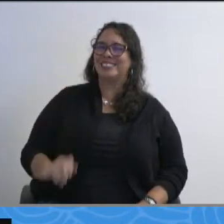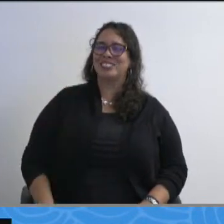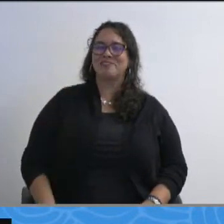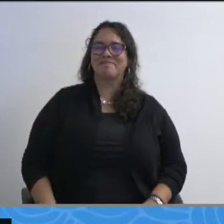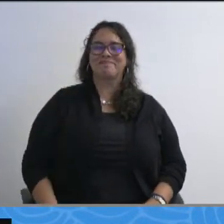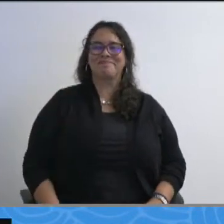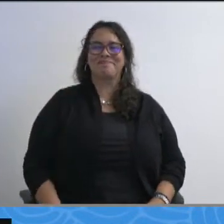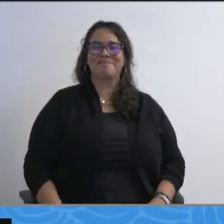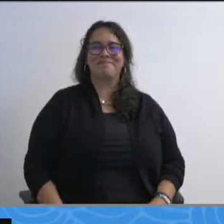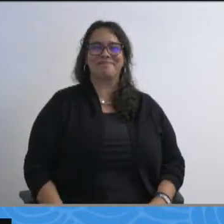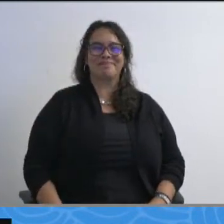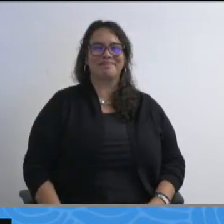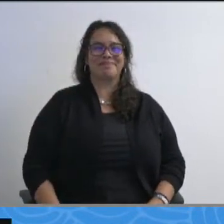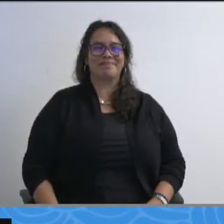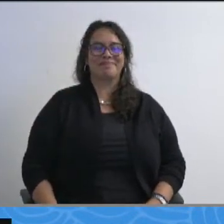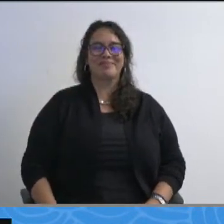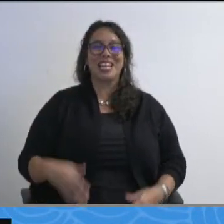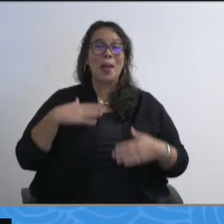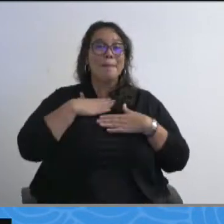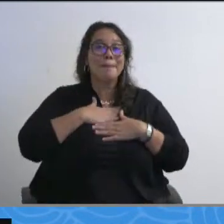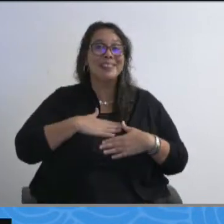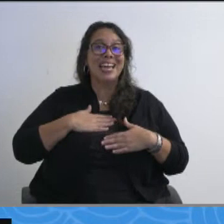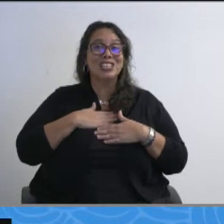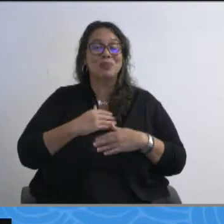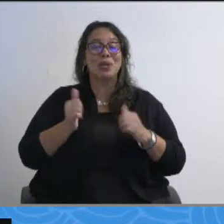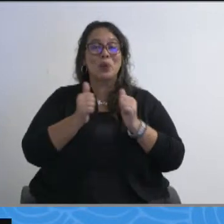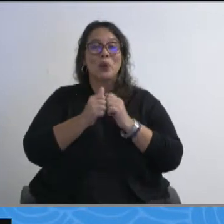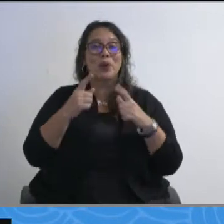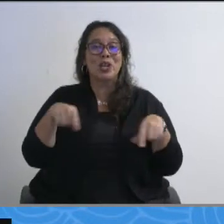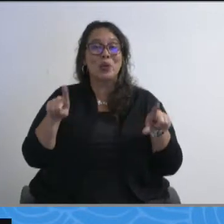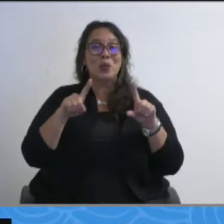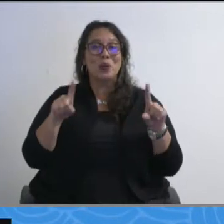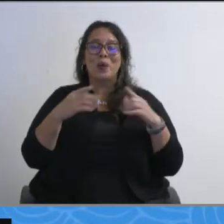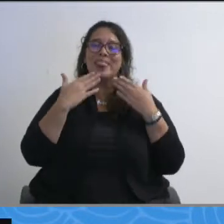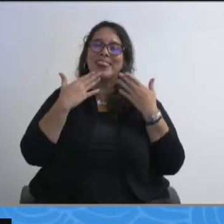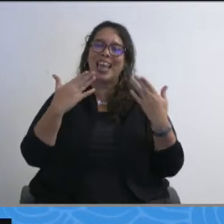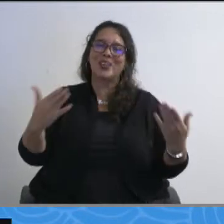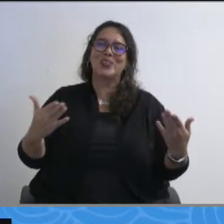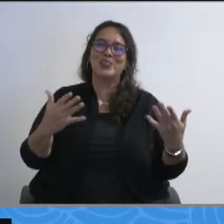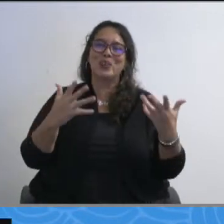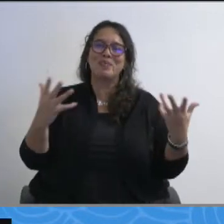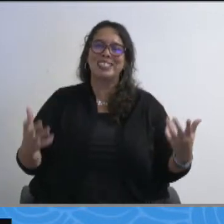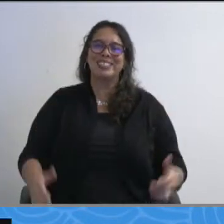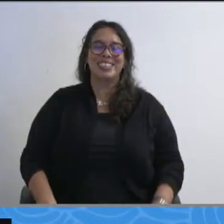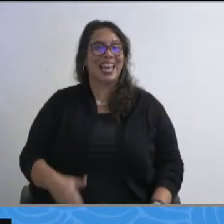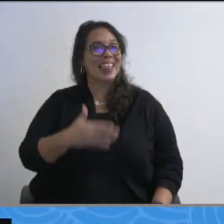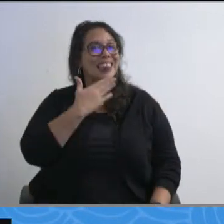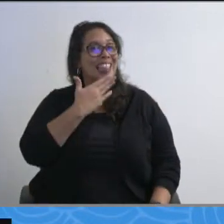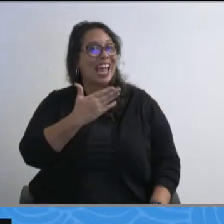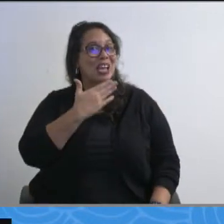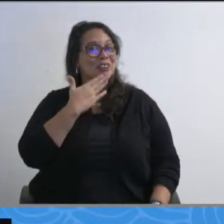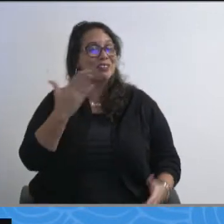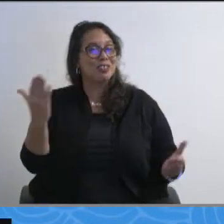Well, it was a pleasure being with you all. Thank you so much. Thank you. Thanks for being here.